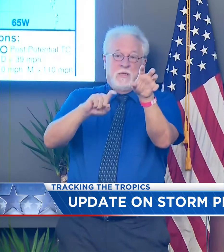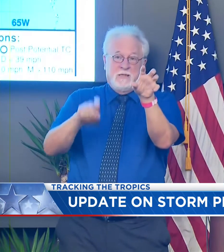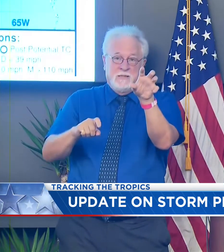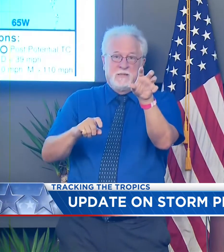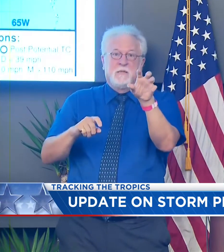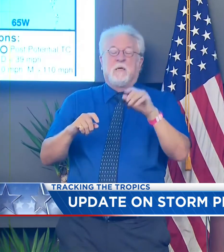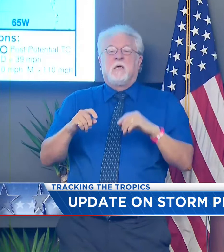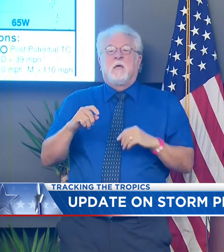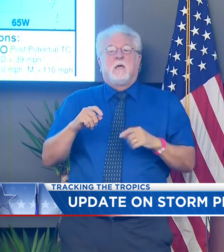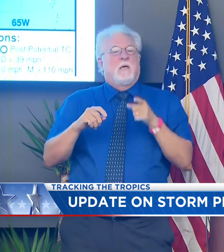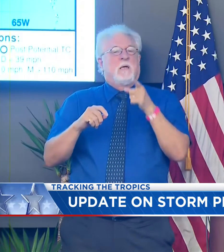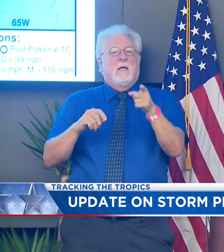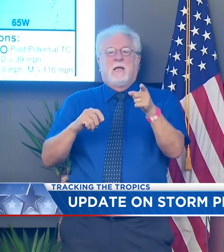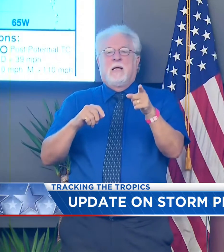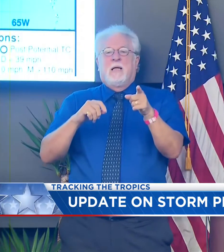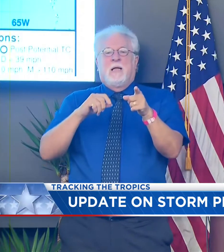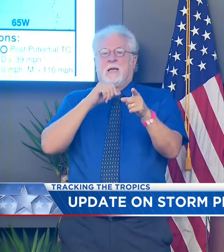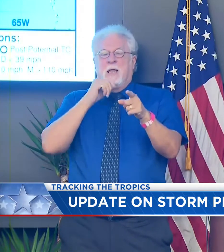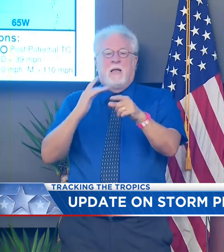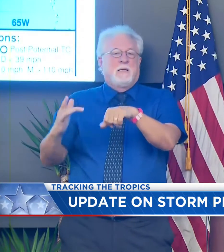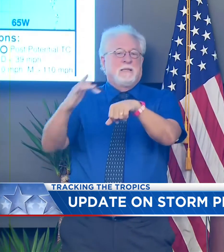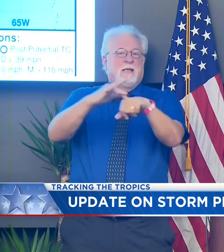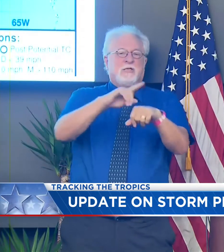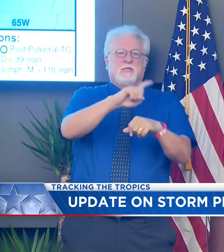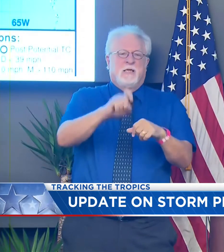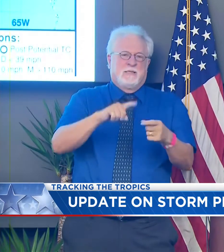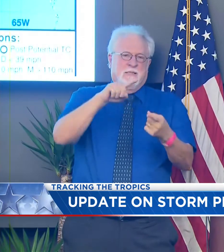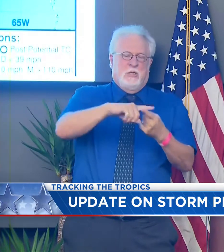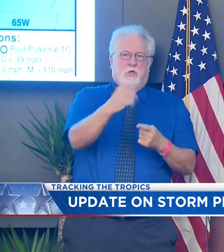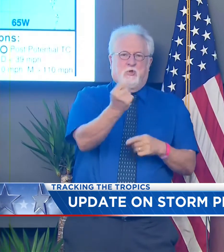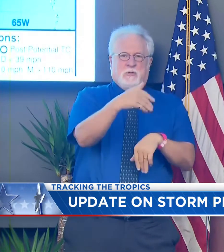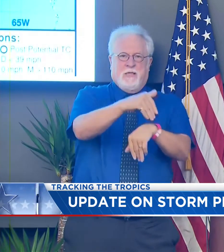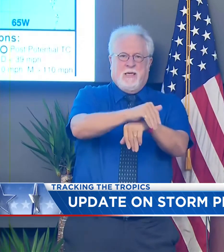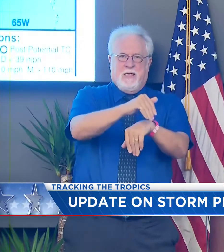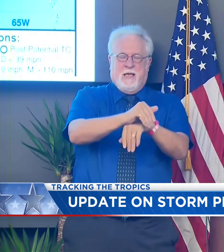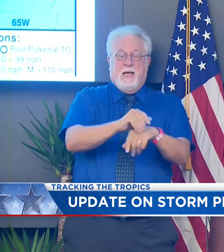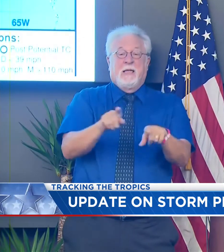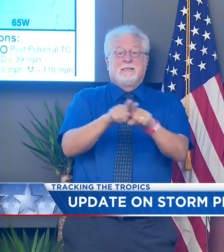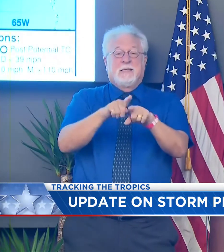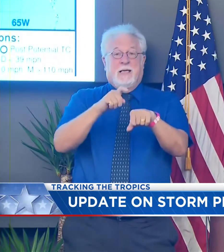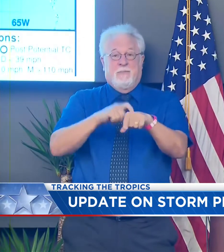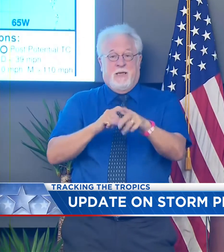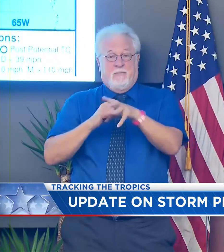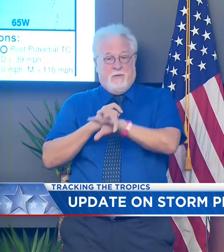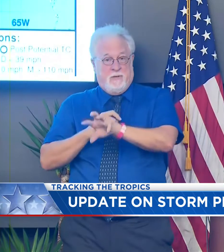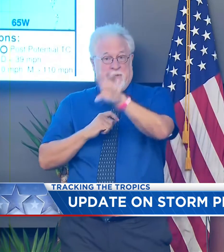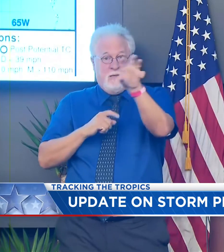HAPPEN ON TUESDAY. IT WILL BE A SLOW MOVE AS IT TRANSITS ACROSS THE STATE AND MOVES TOWARDS THE TEXAS LINE.